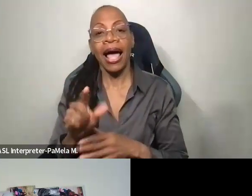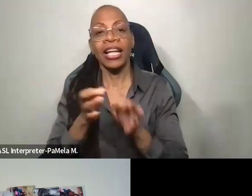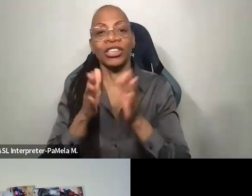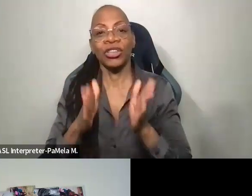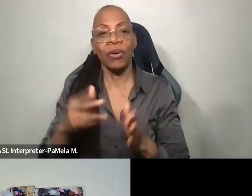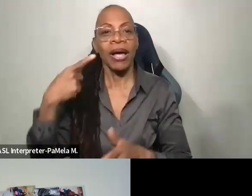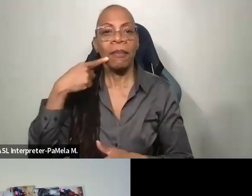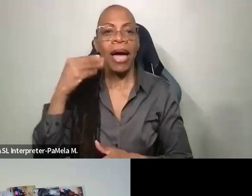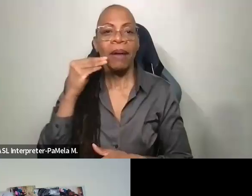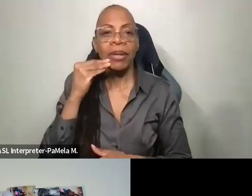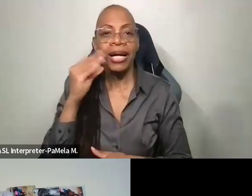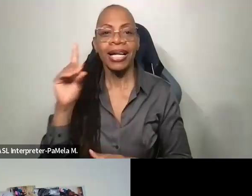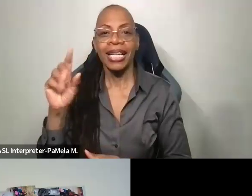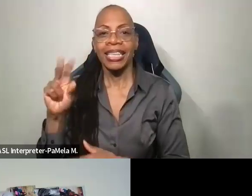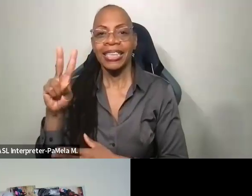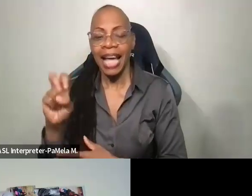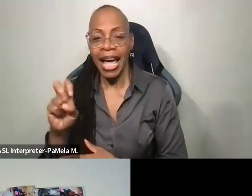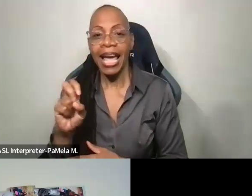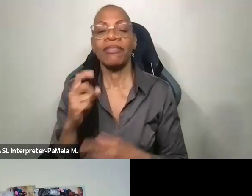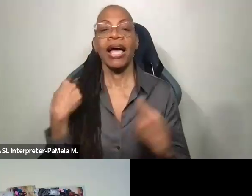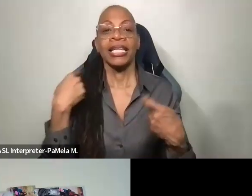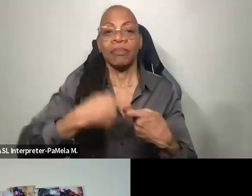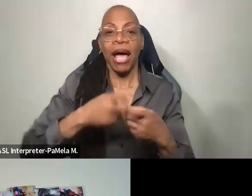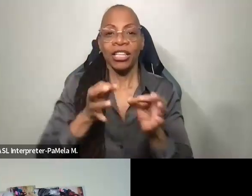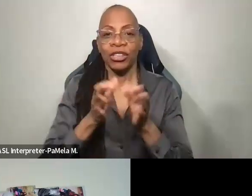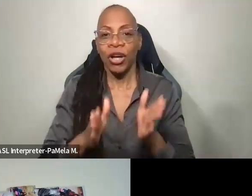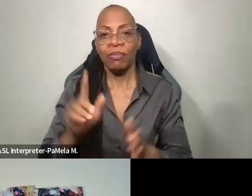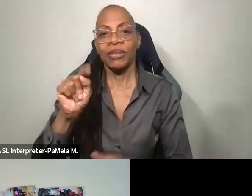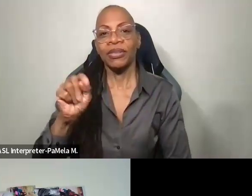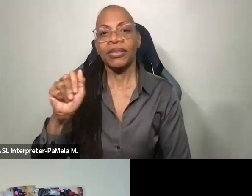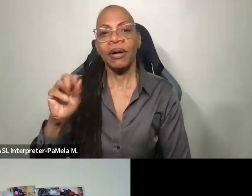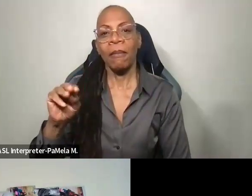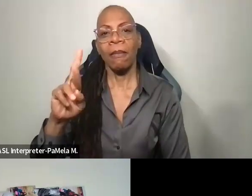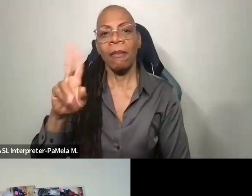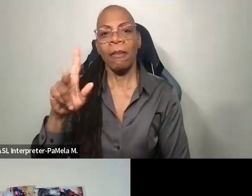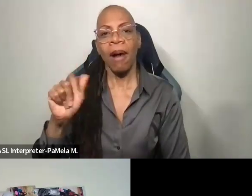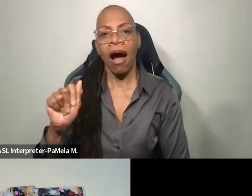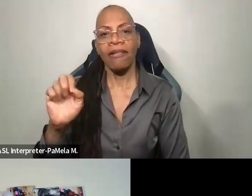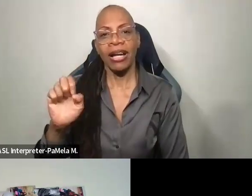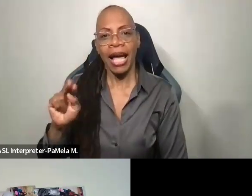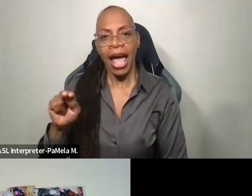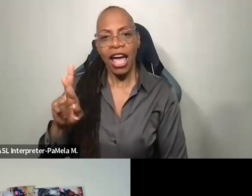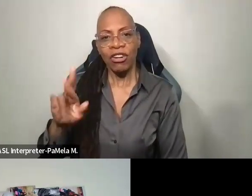our Spanish interpreters, Tamara and Enrique. We really appreciate you making this accessible.